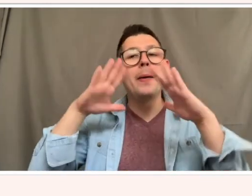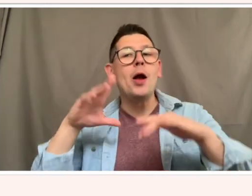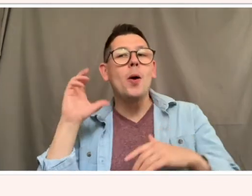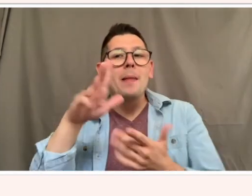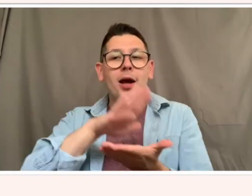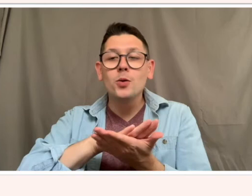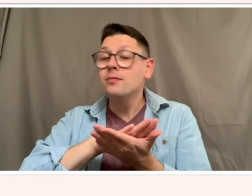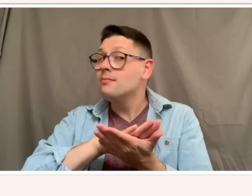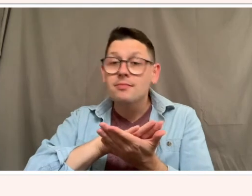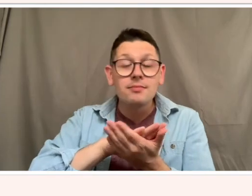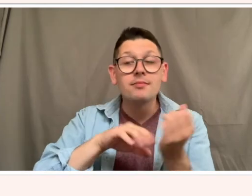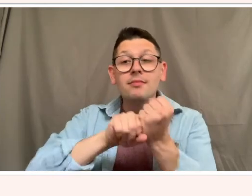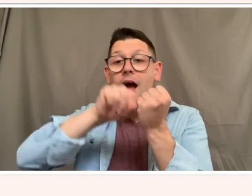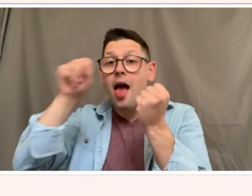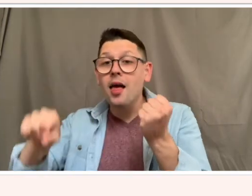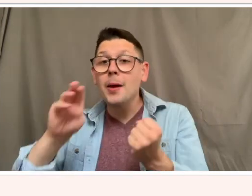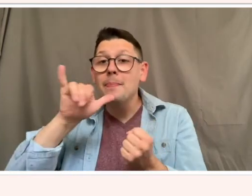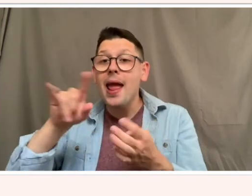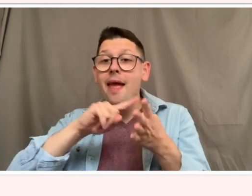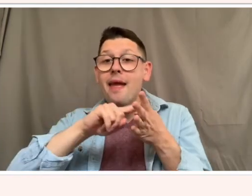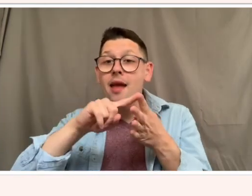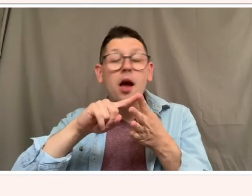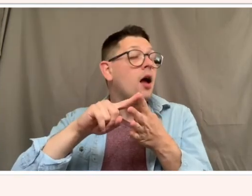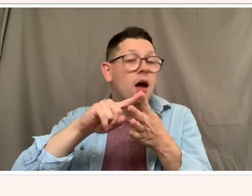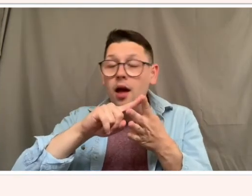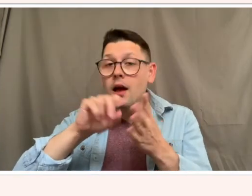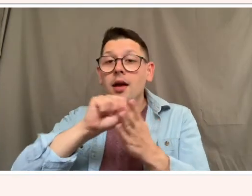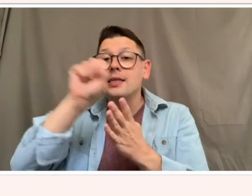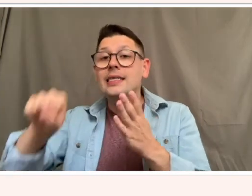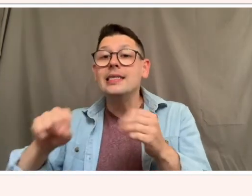At first we were working under the assumption that we would come back in April, but that